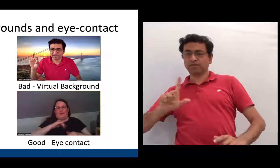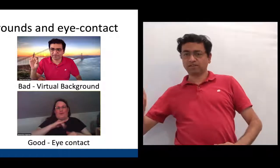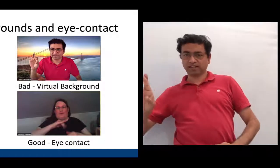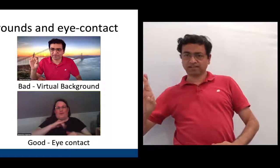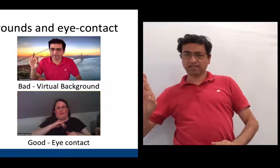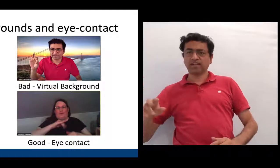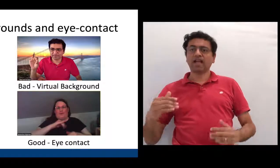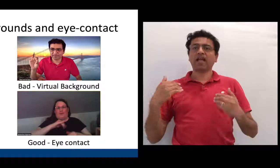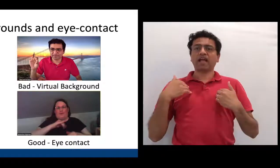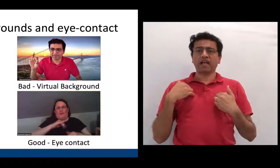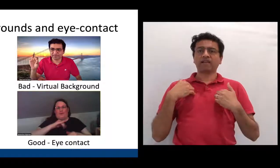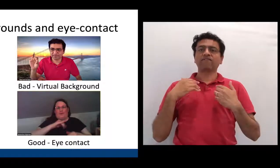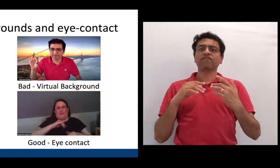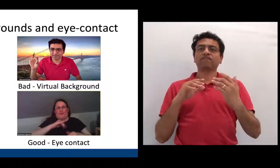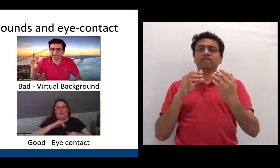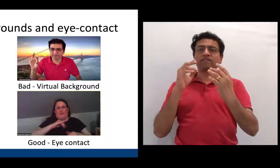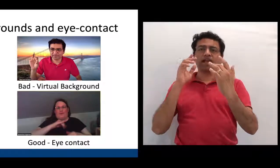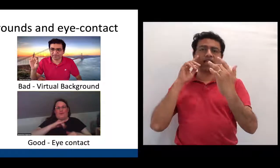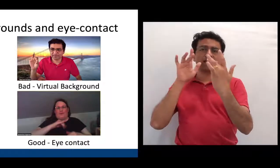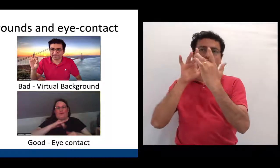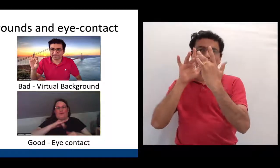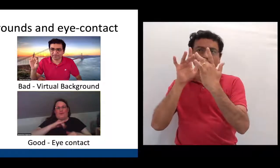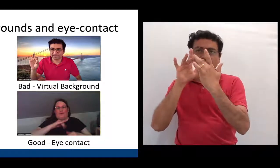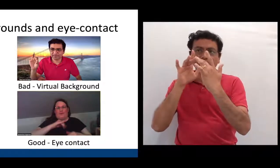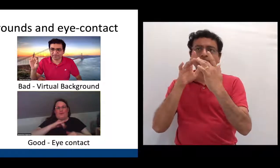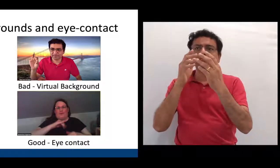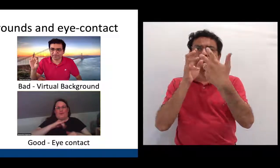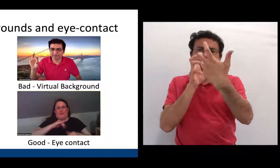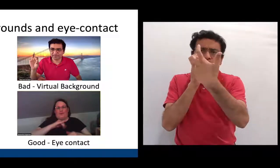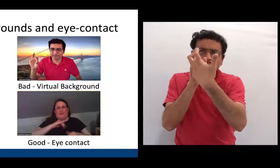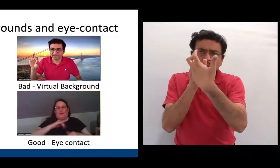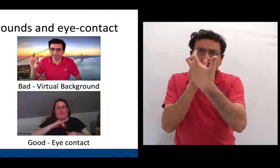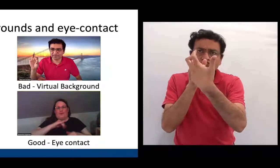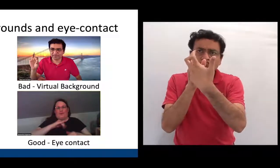Finally, in the bottom right the signer is looking at the camera, providing engagement.